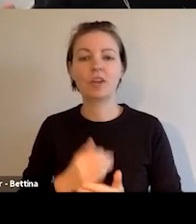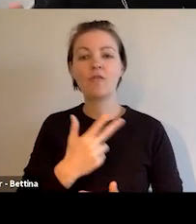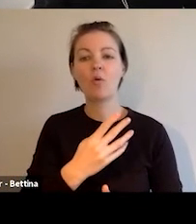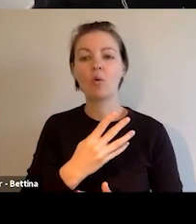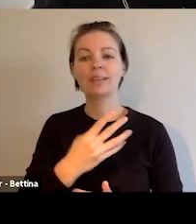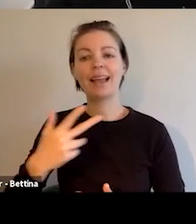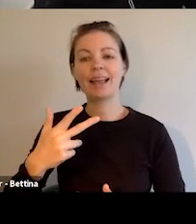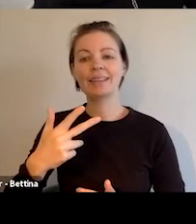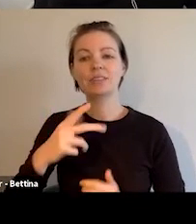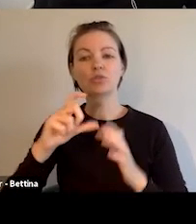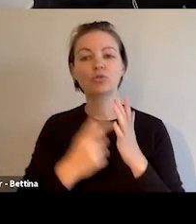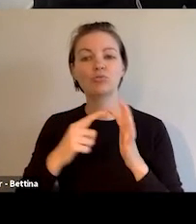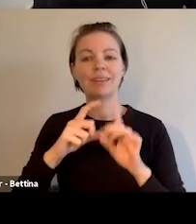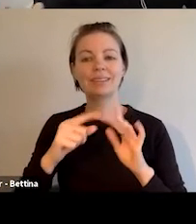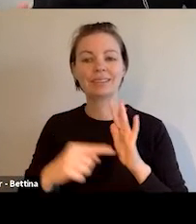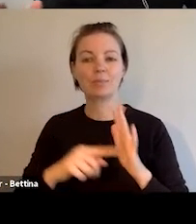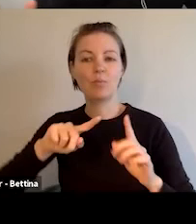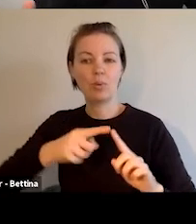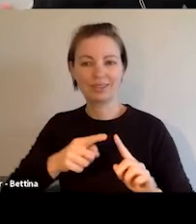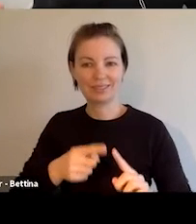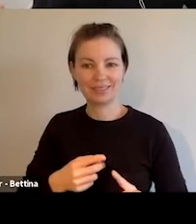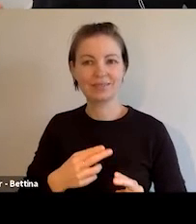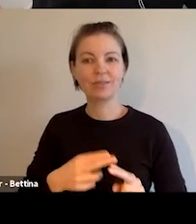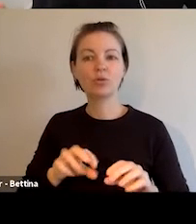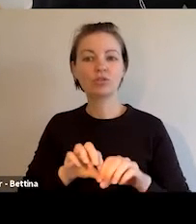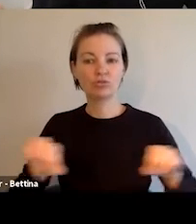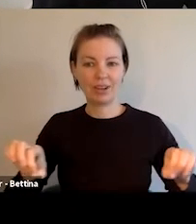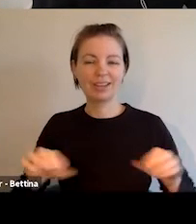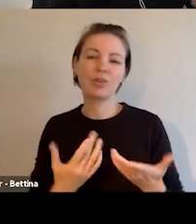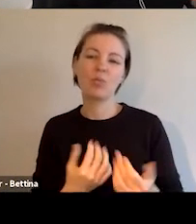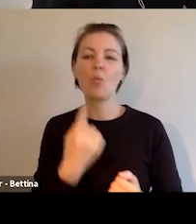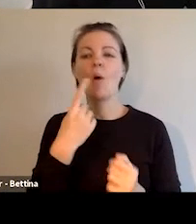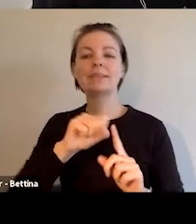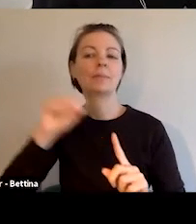point component of a degree. That is roughly a semester of study or equivalent.